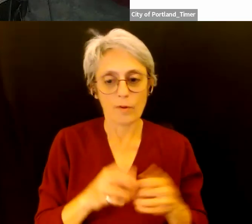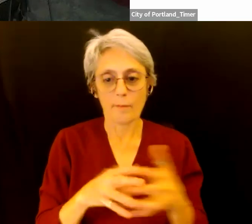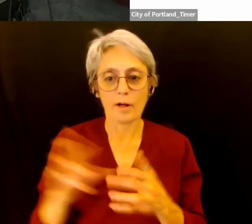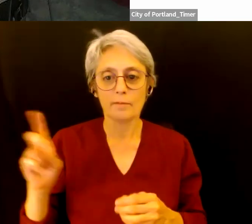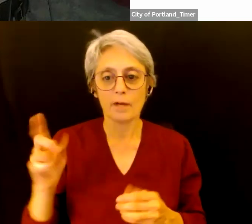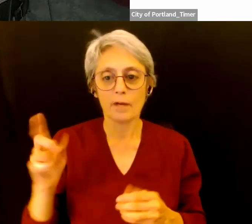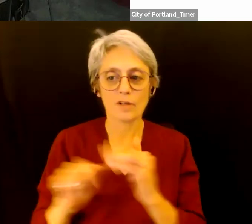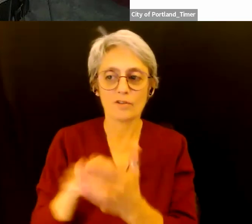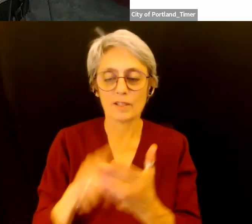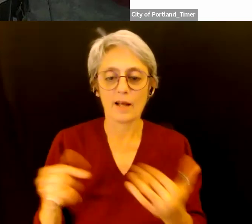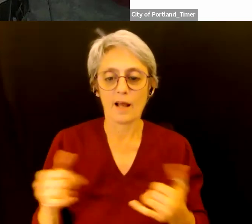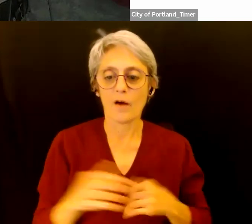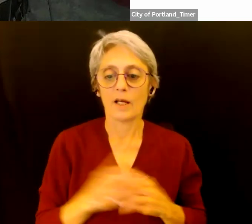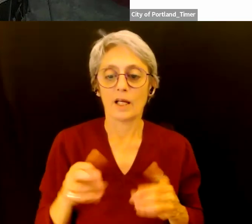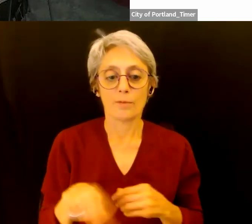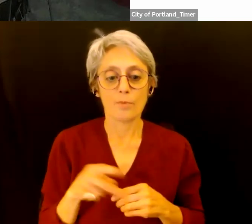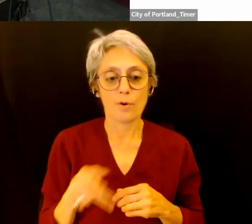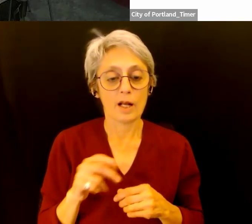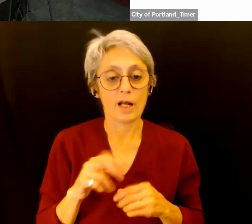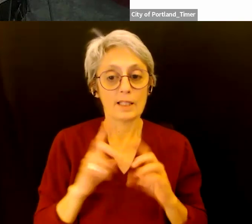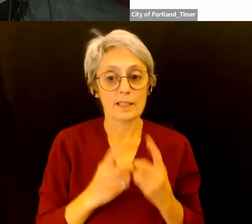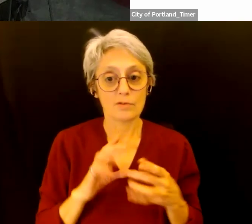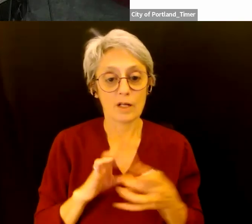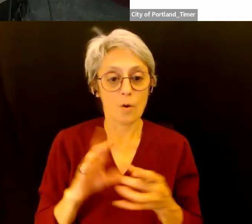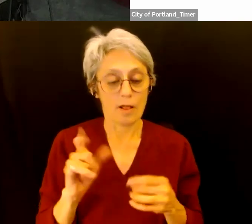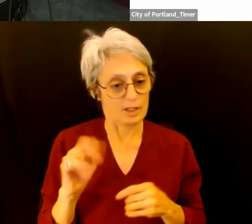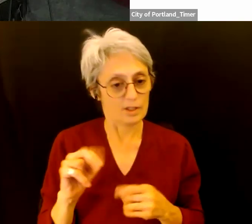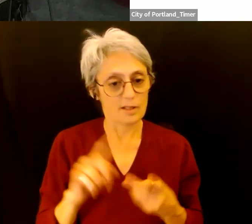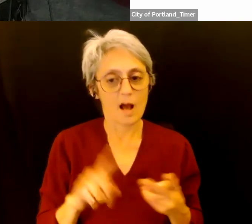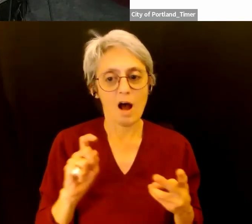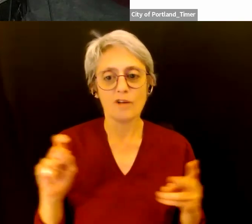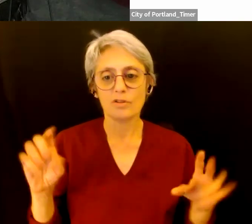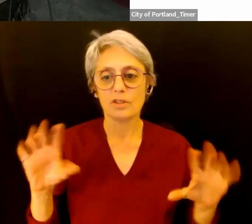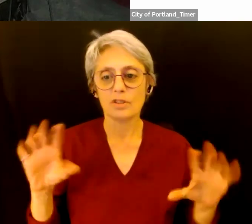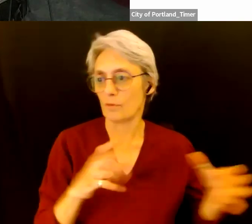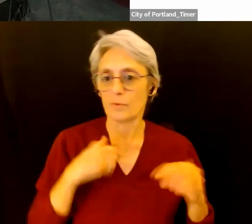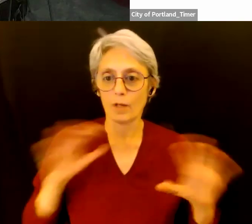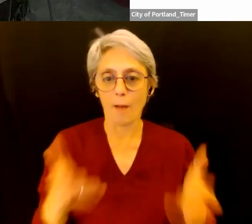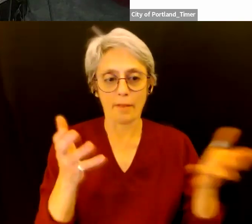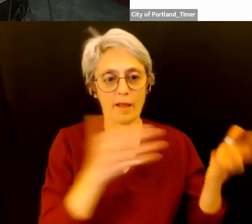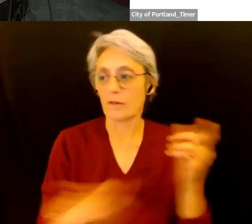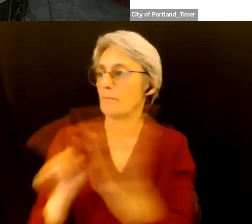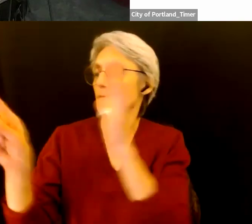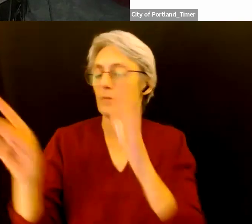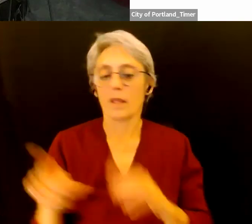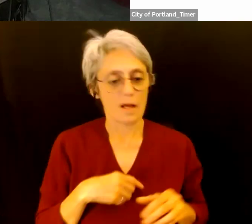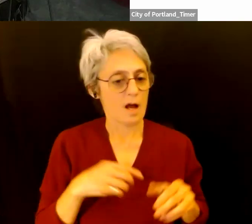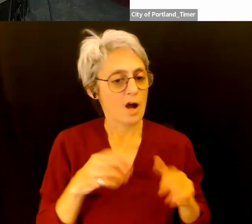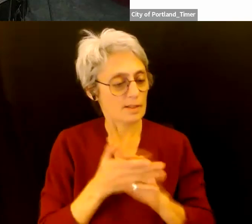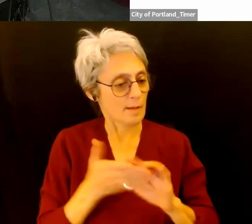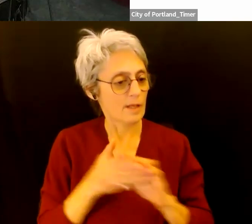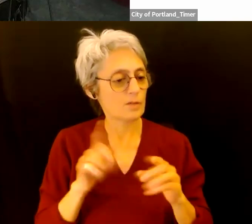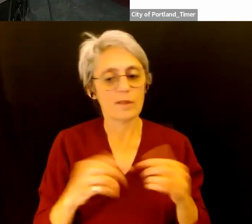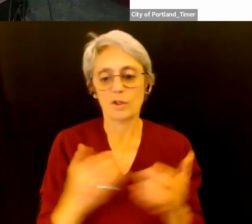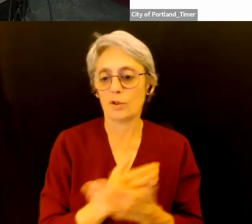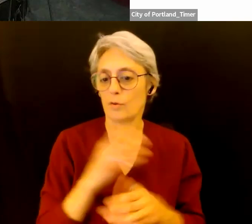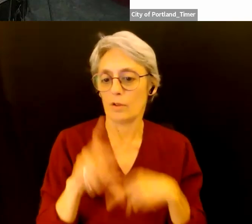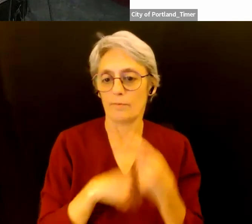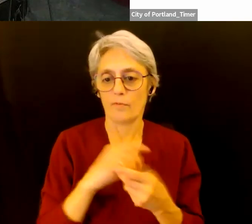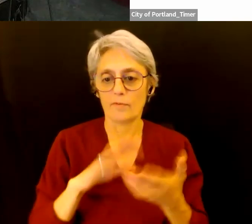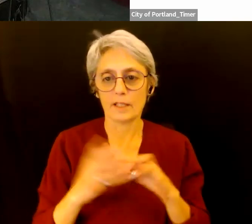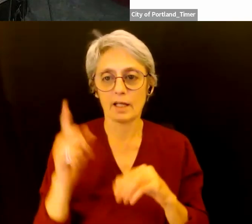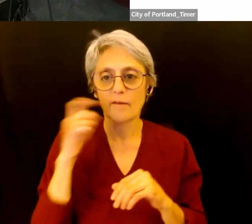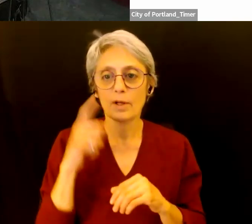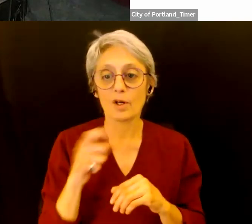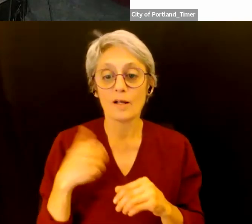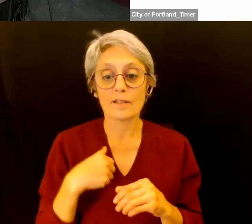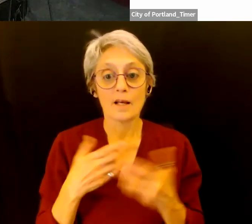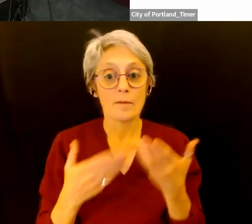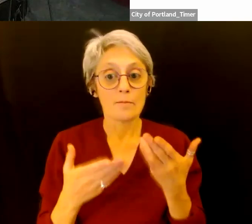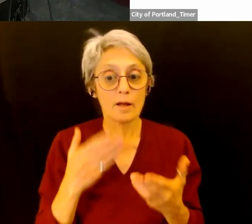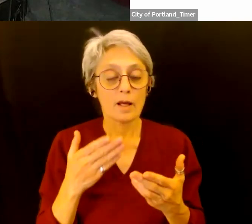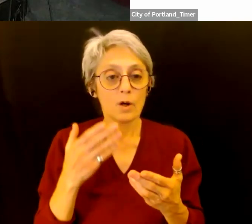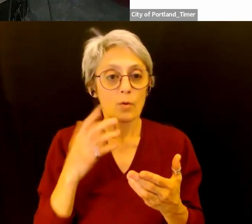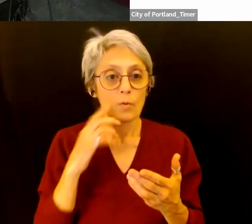Here in Portland, the district coalitions and the hundreds of groups that we uplift are leaning into this new form of city government because it holds the promise of a more robust and equitable participation.